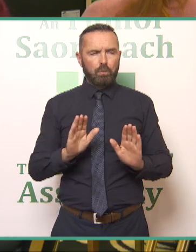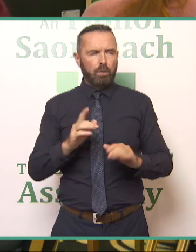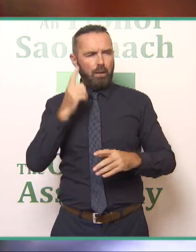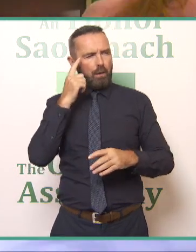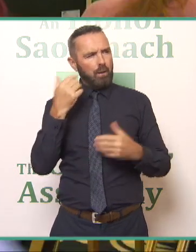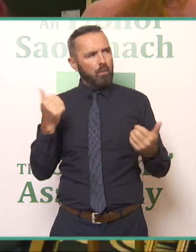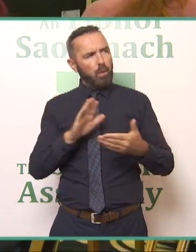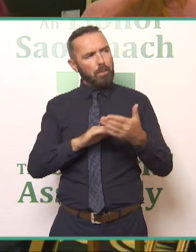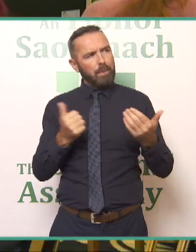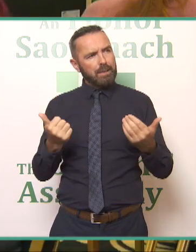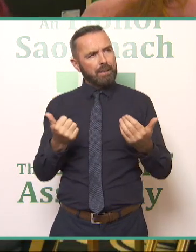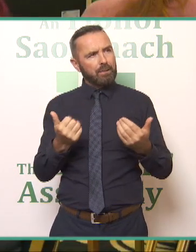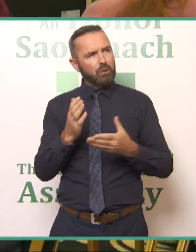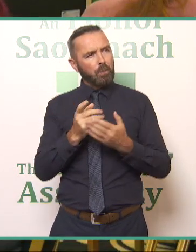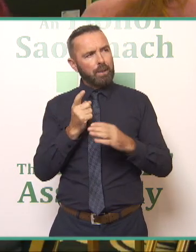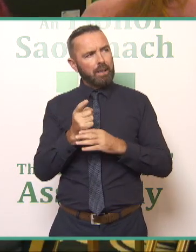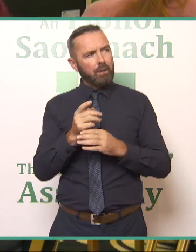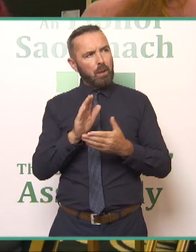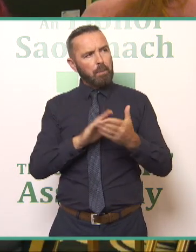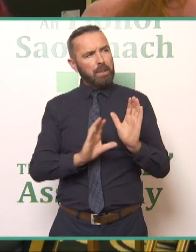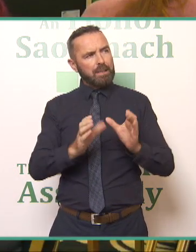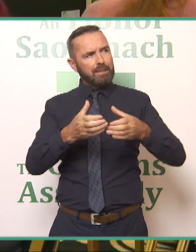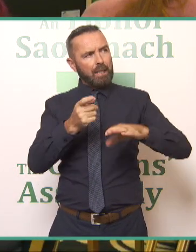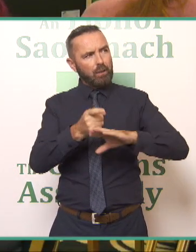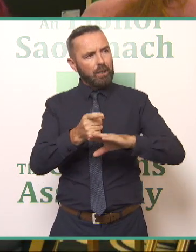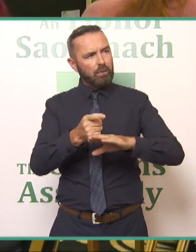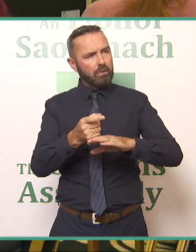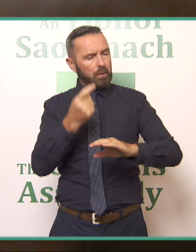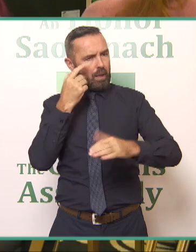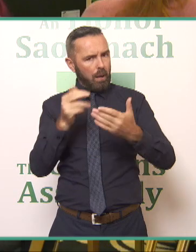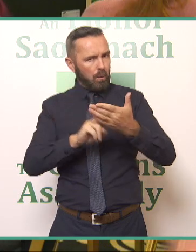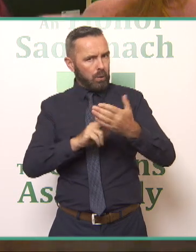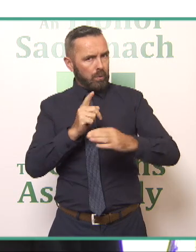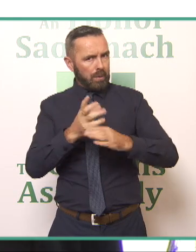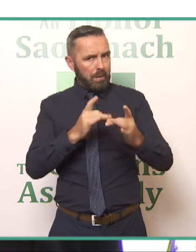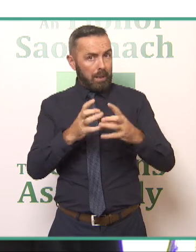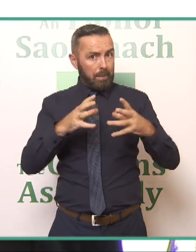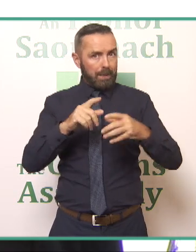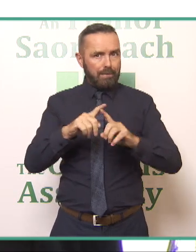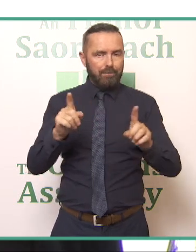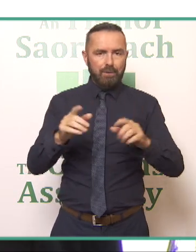use this sentiment on the finance behind it to make a real difference. So at the long story short,